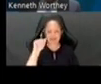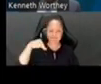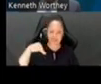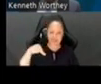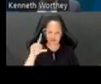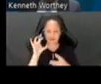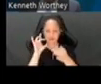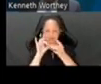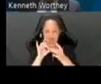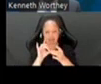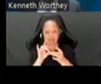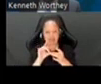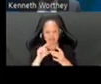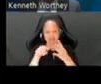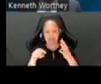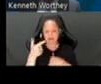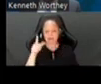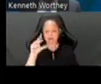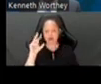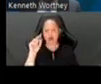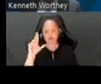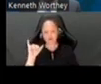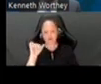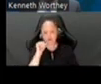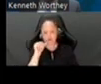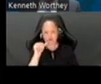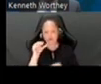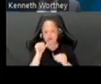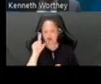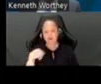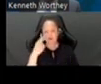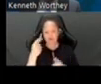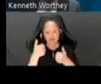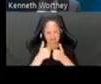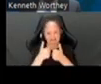and financial glossary. It is not just a game. There's much more. The games are available